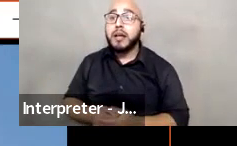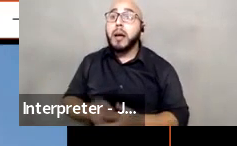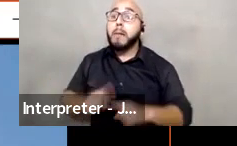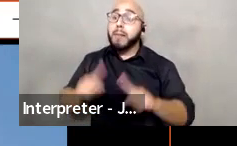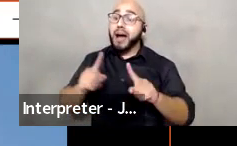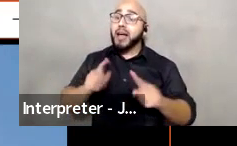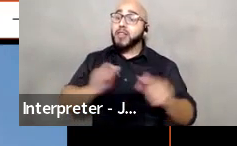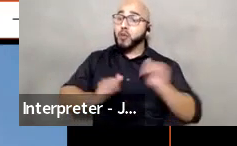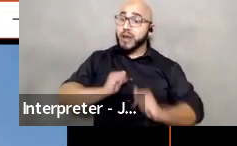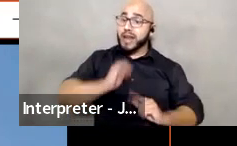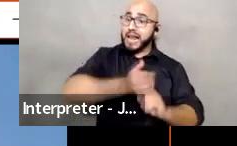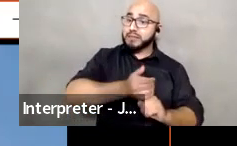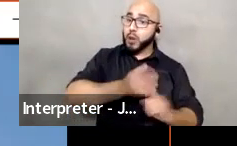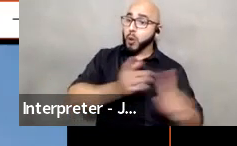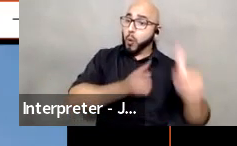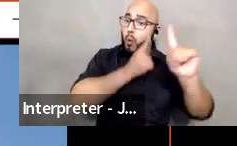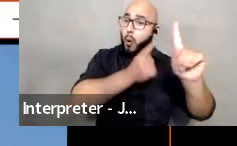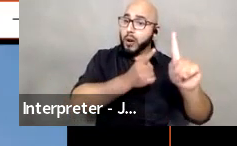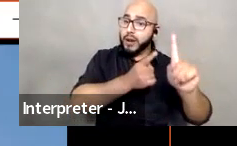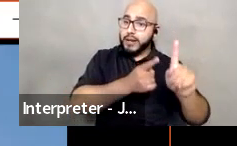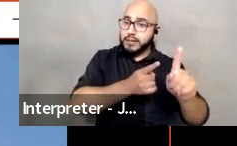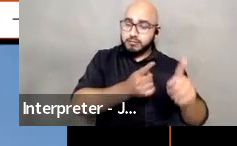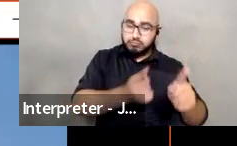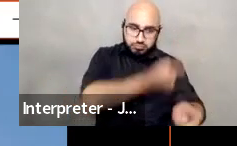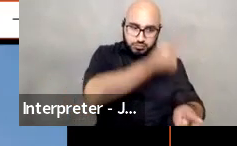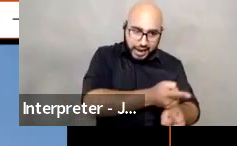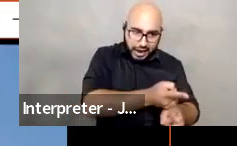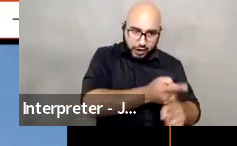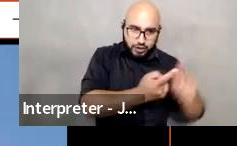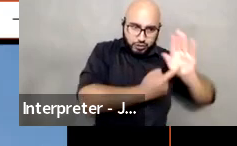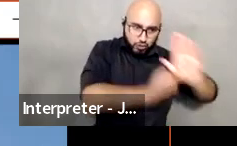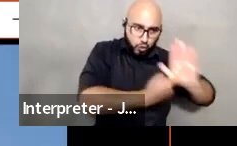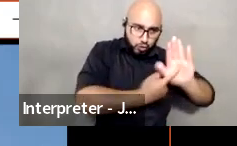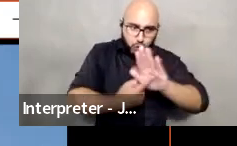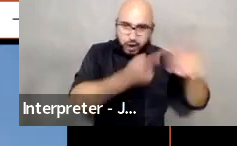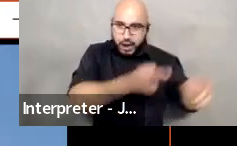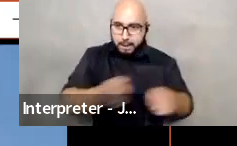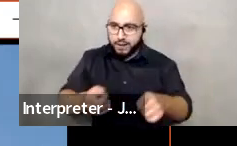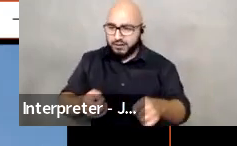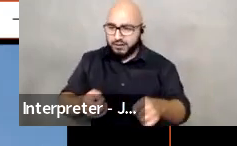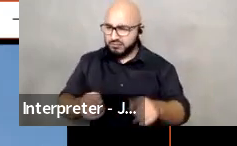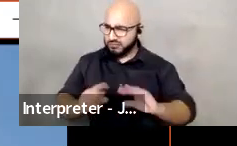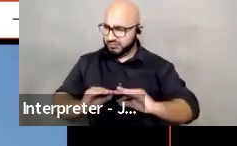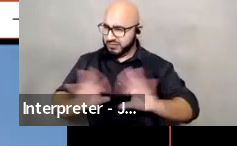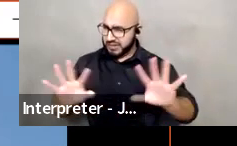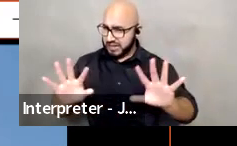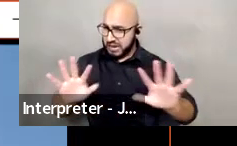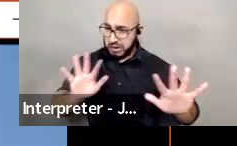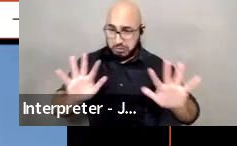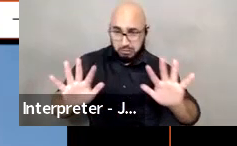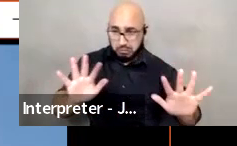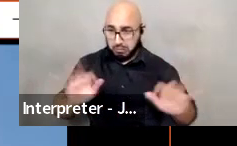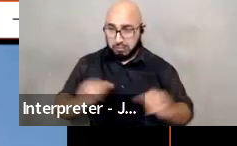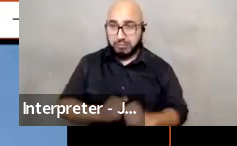Accuracy. So does that answer the question there, do you think? I think it does.